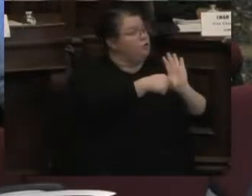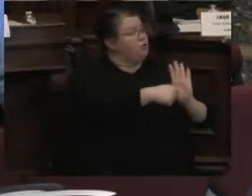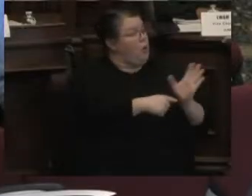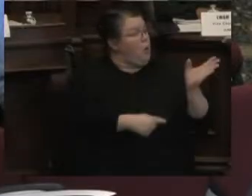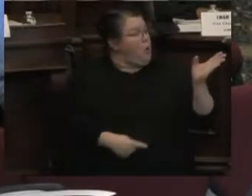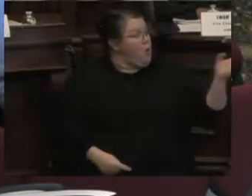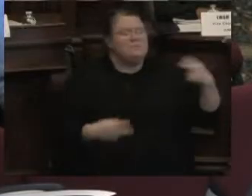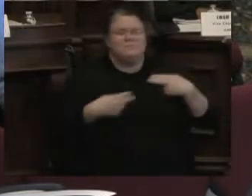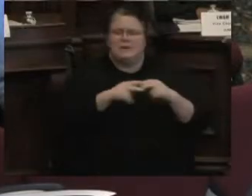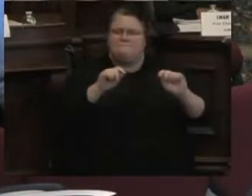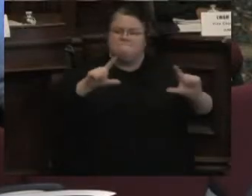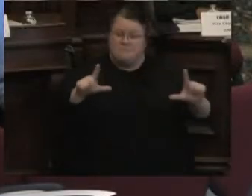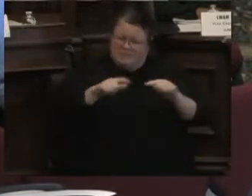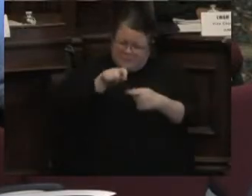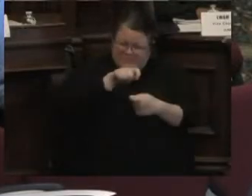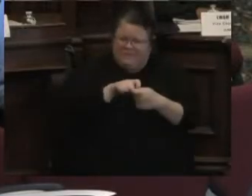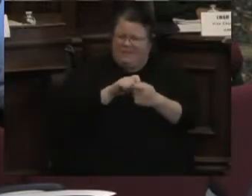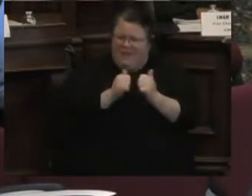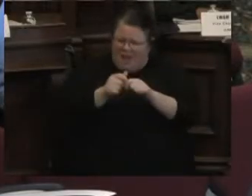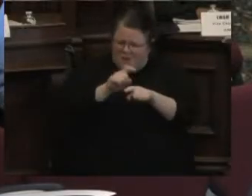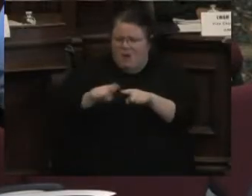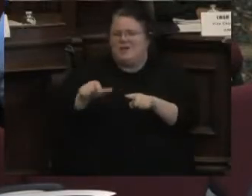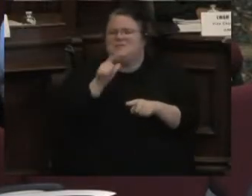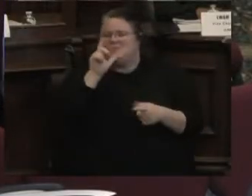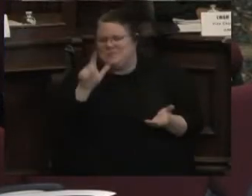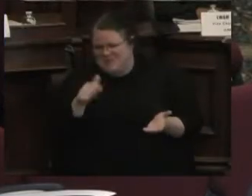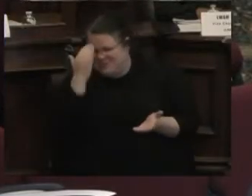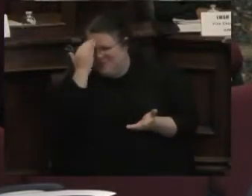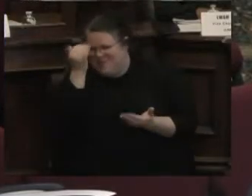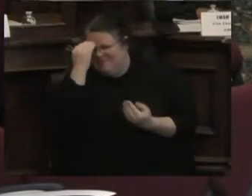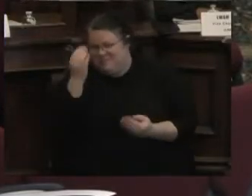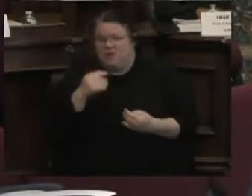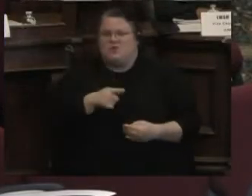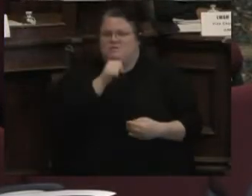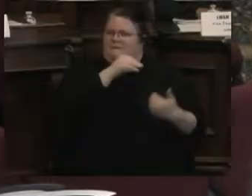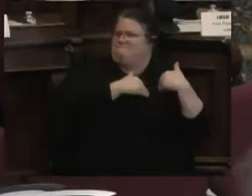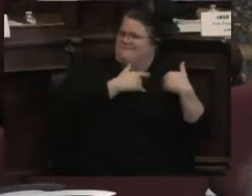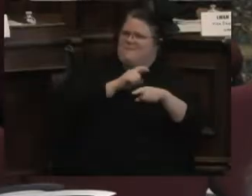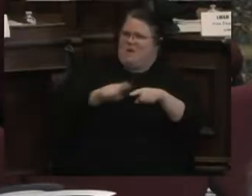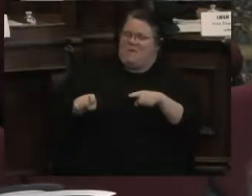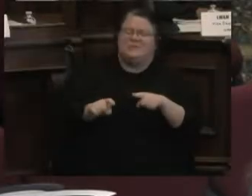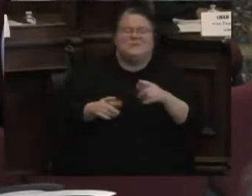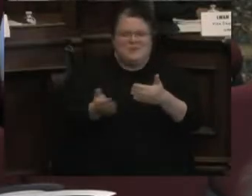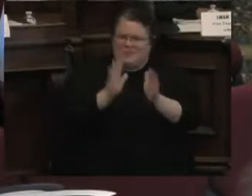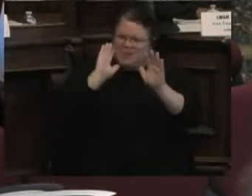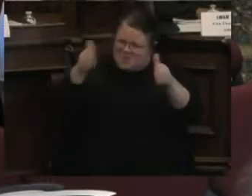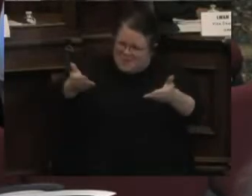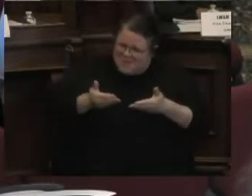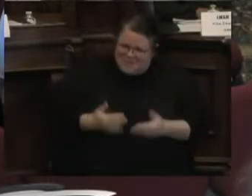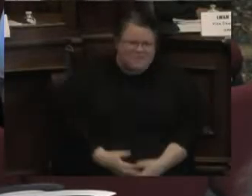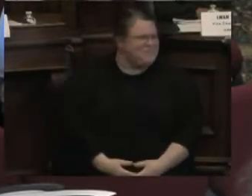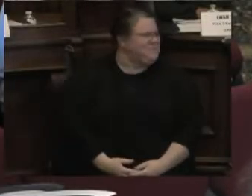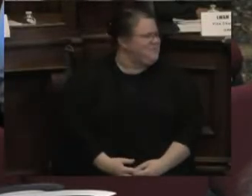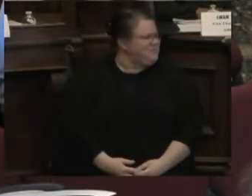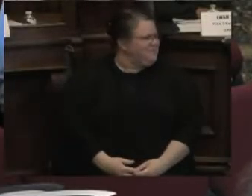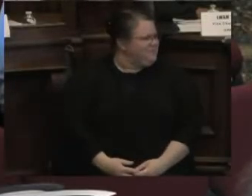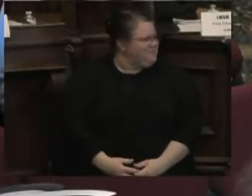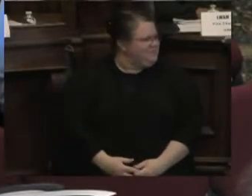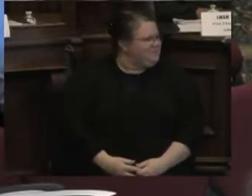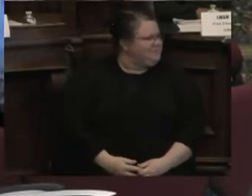I condensed it because there's a lot of information that I'll show you, but you don't need to know the details on how to make